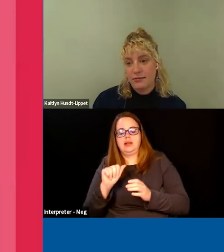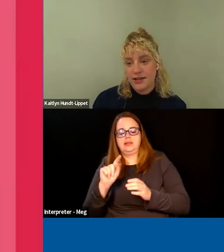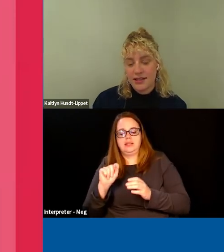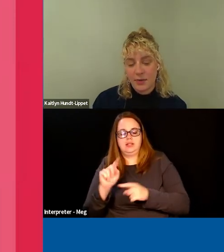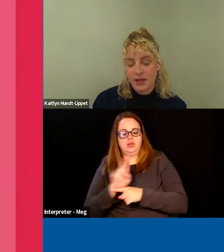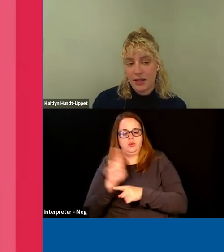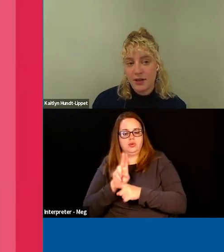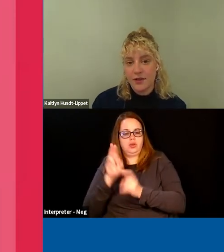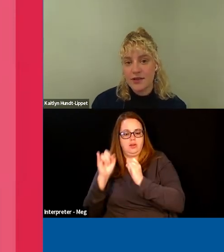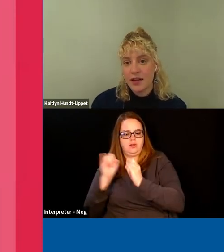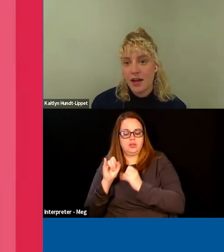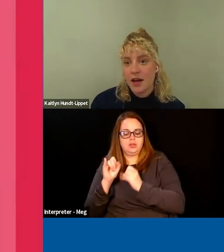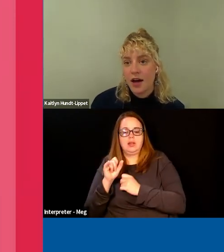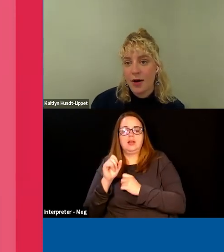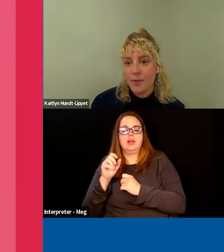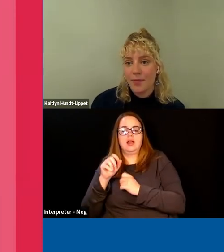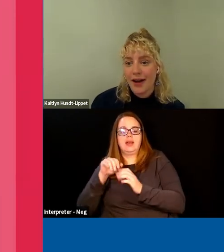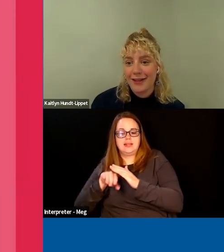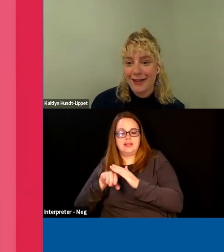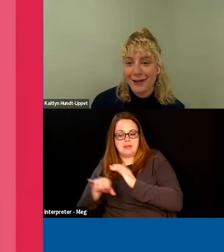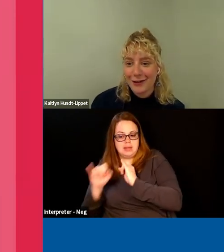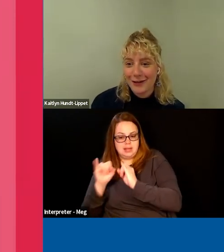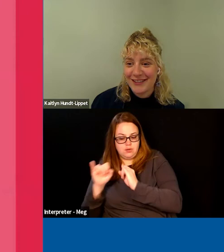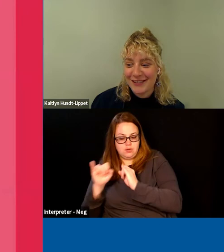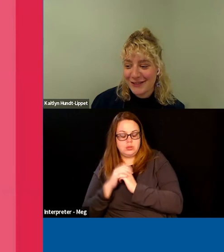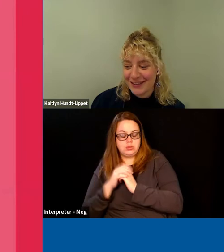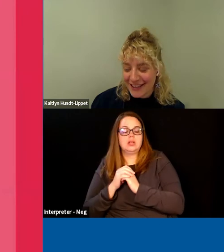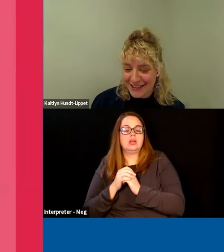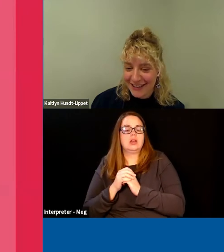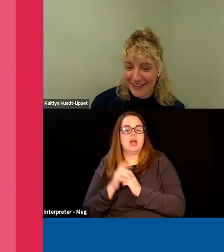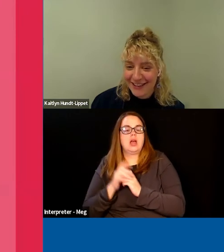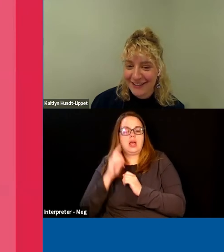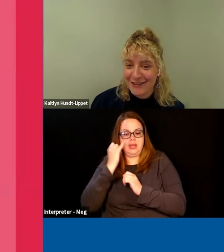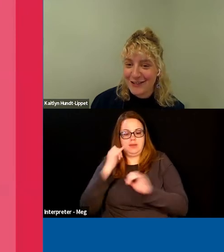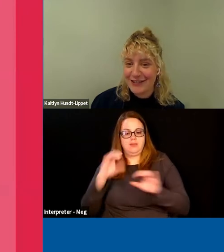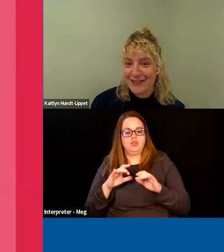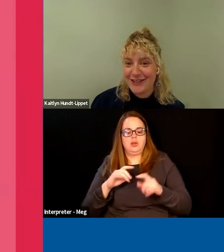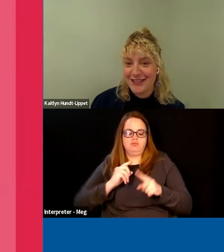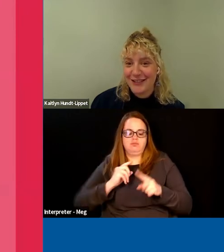and accessibility interviews. I think if you were to do classic user research